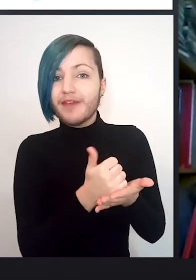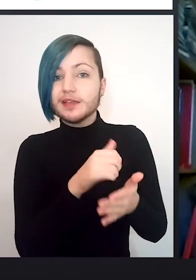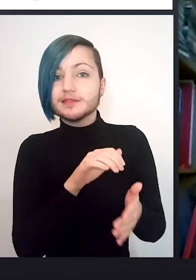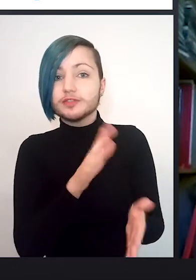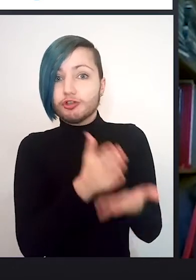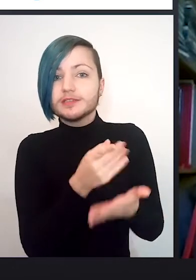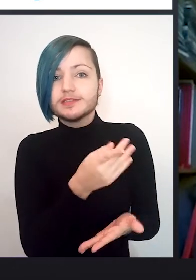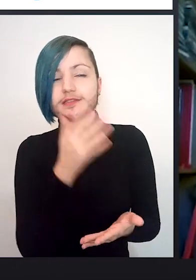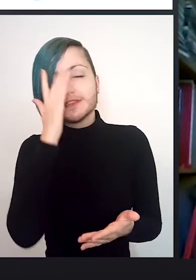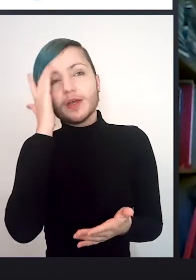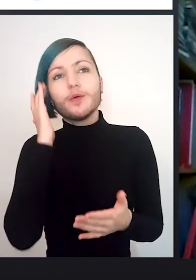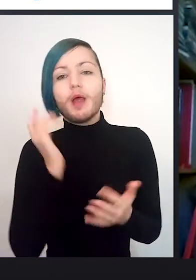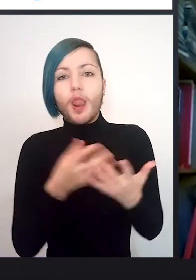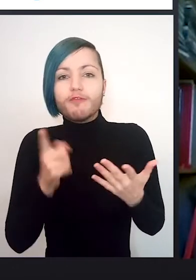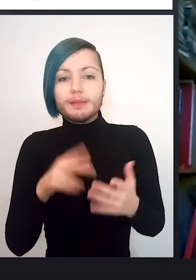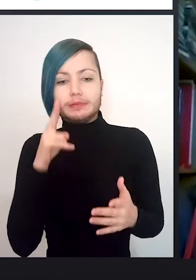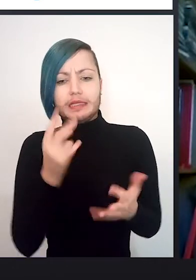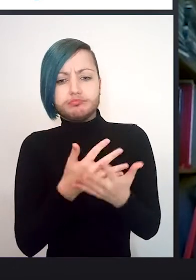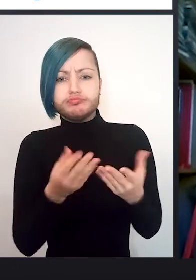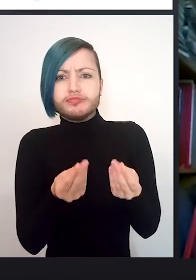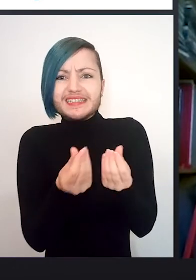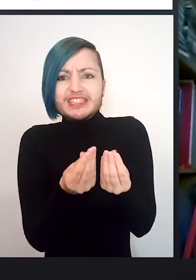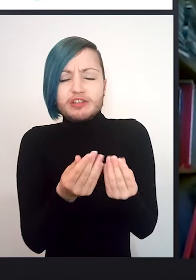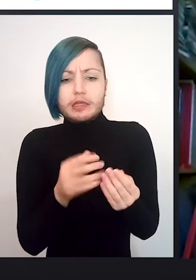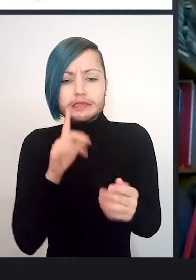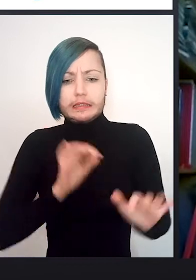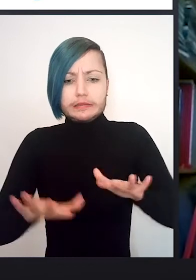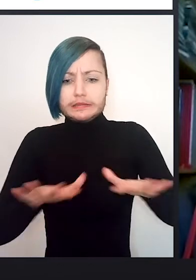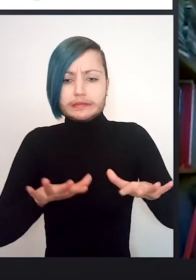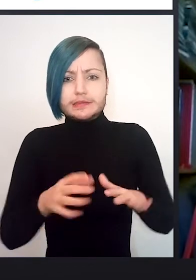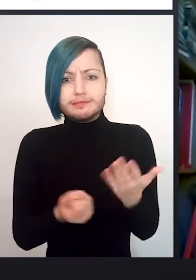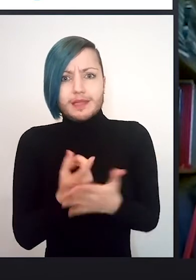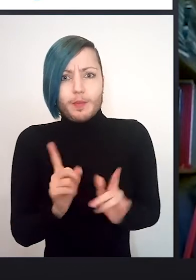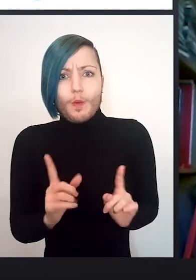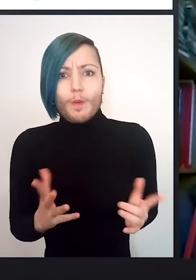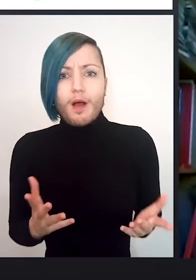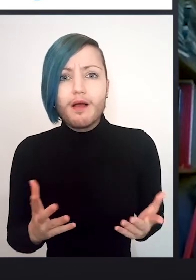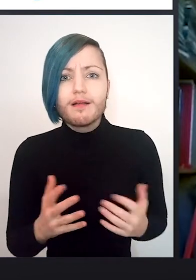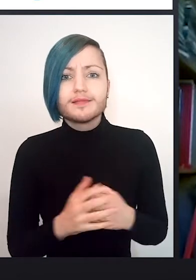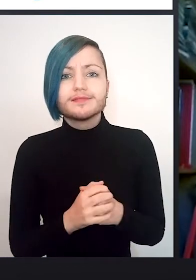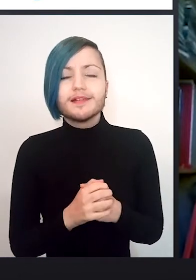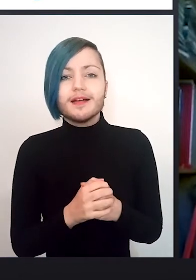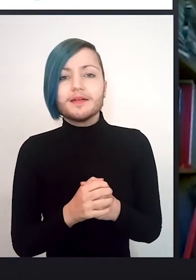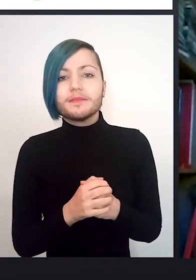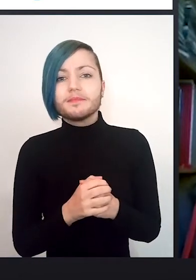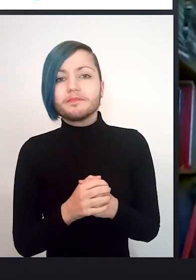A lot of people if they see a lot of discharge think "oh god, what's going on here?" Yeah that's right completely.